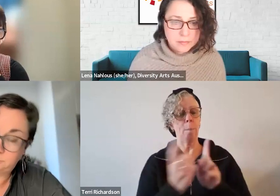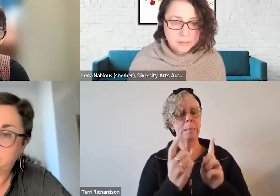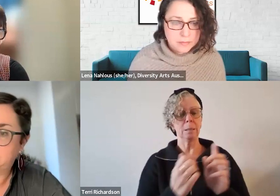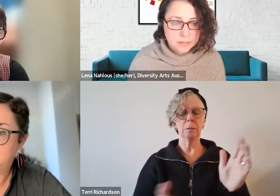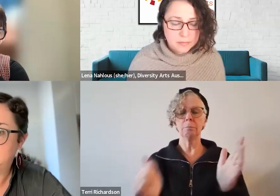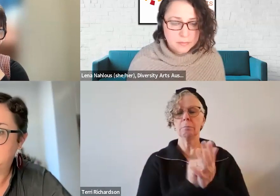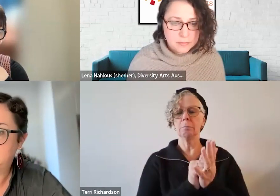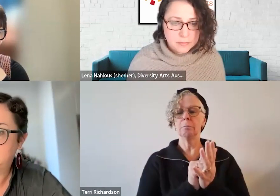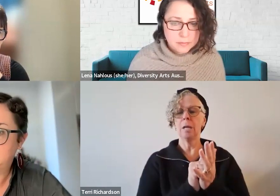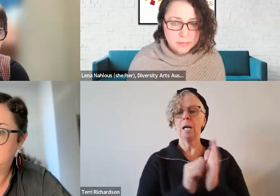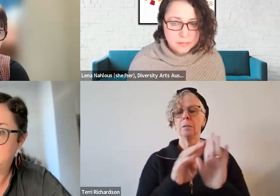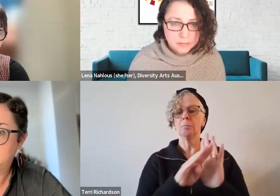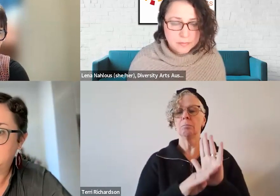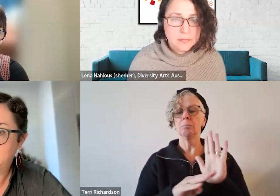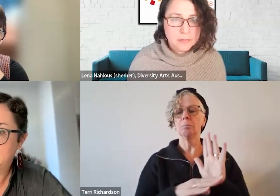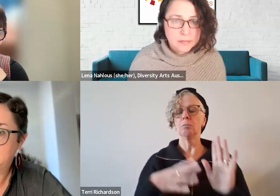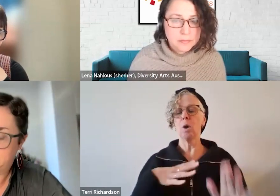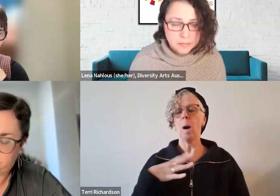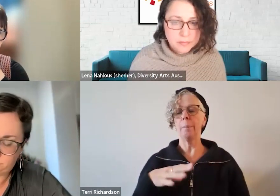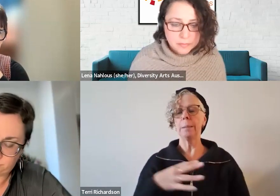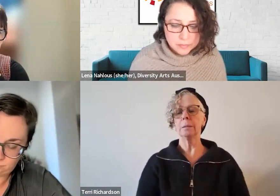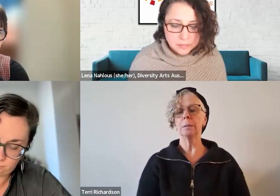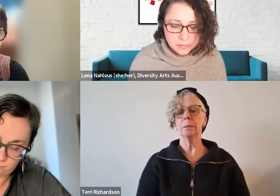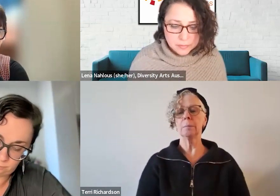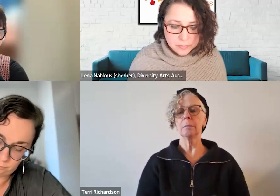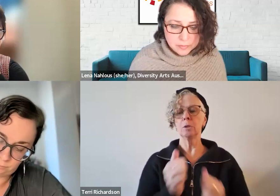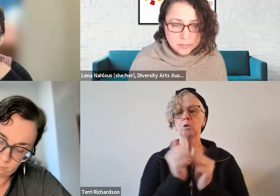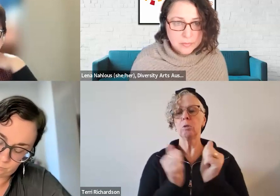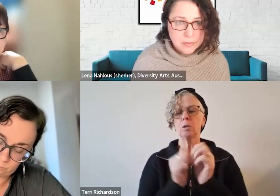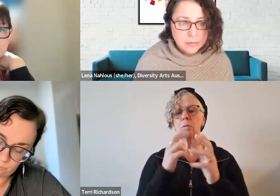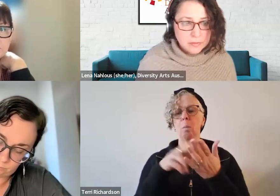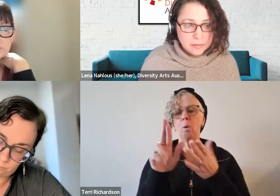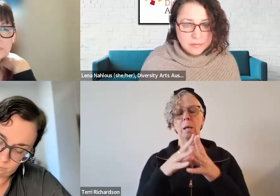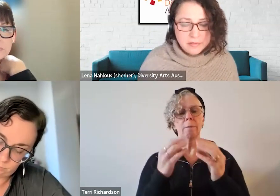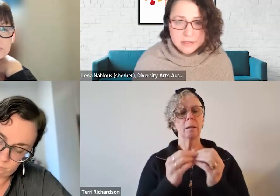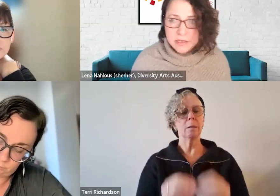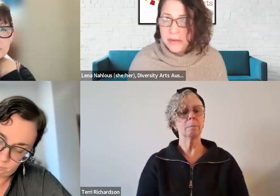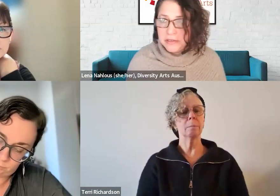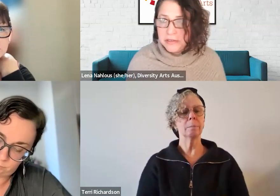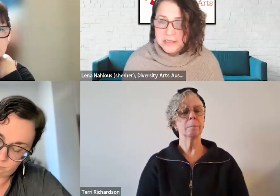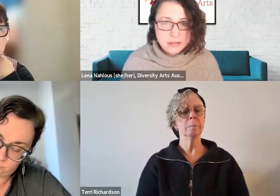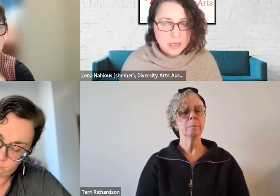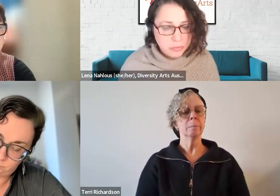requirements for structure and reporting etc. Thank you so much, Cecilia.